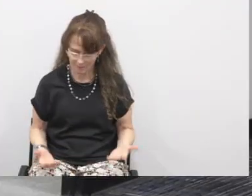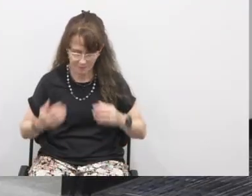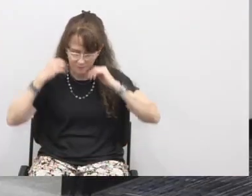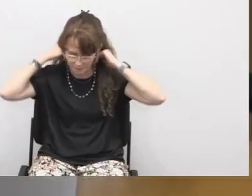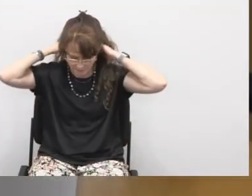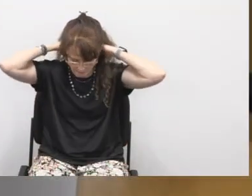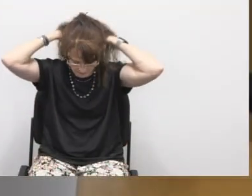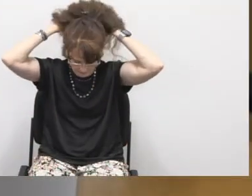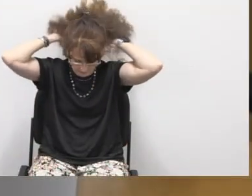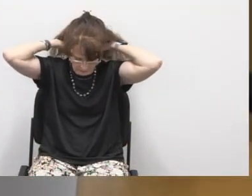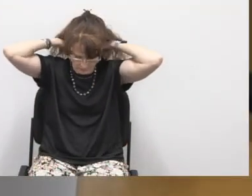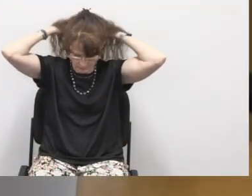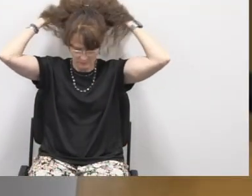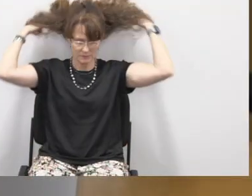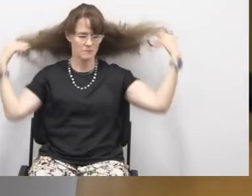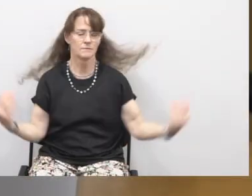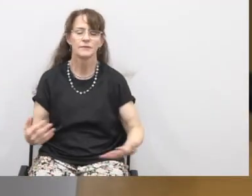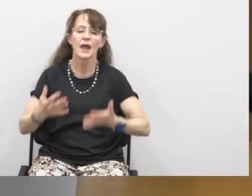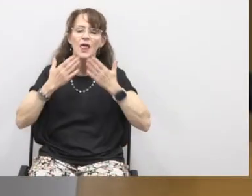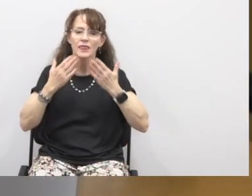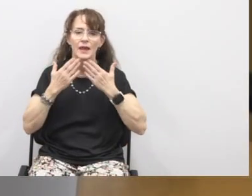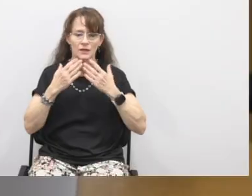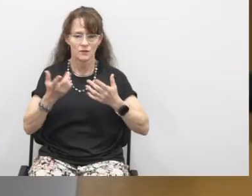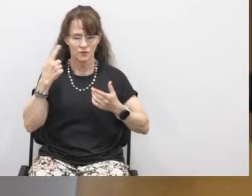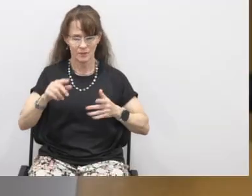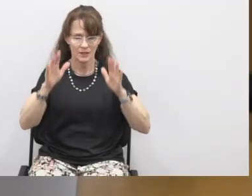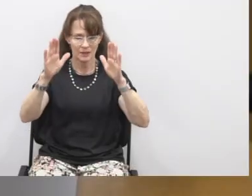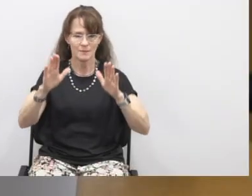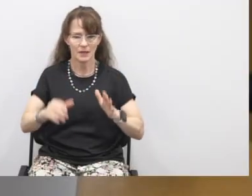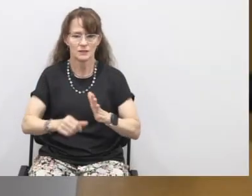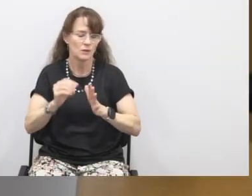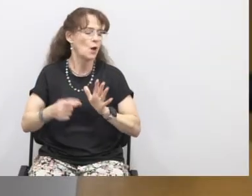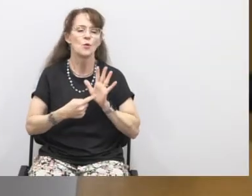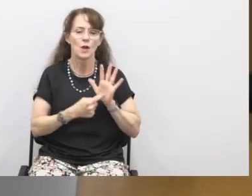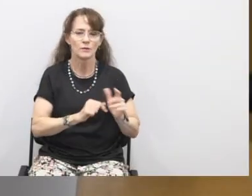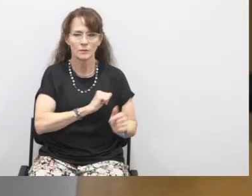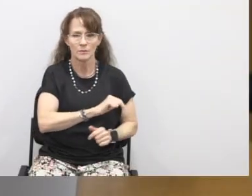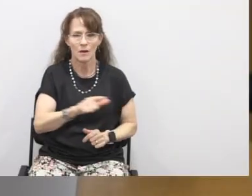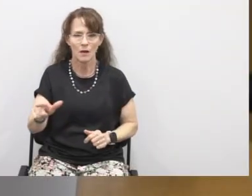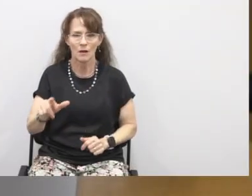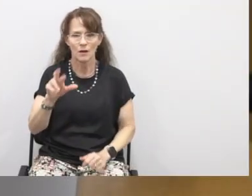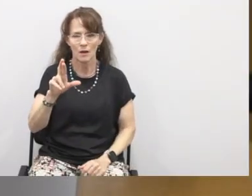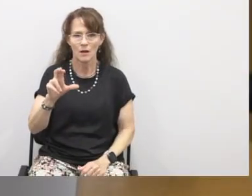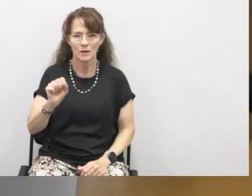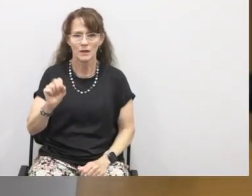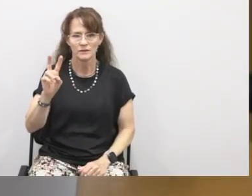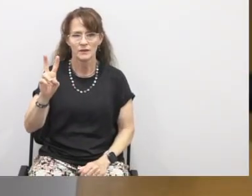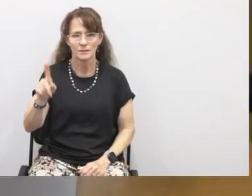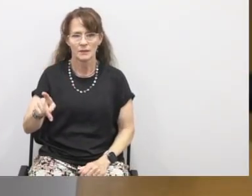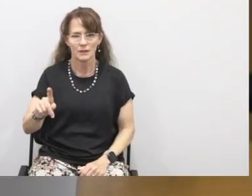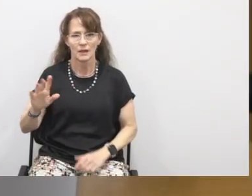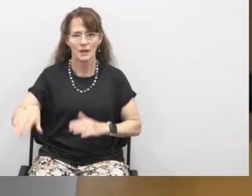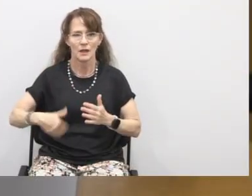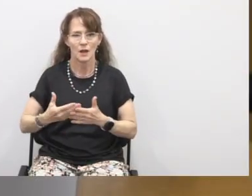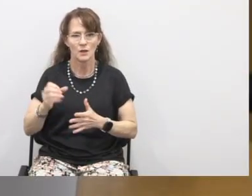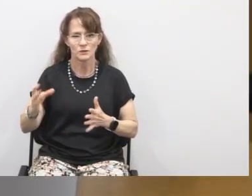thank you for being the amazing students that you are and representing all from RSVP and all students from across our high schools